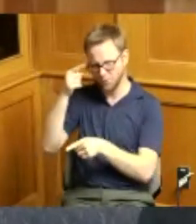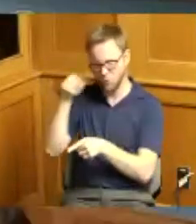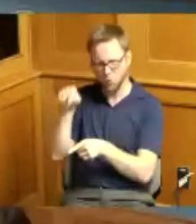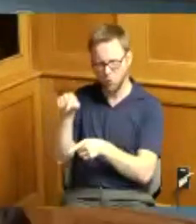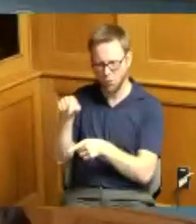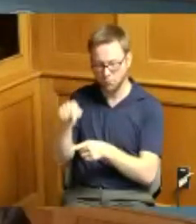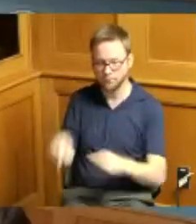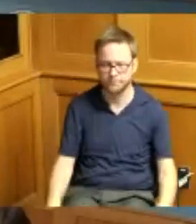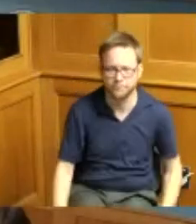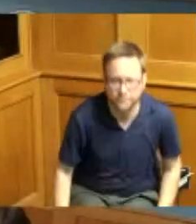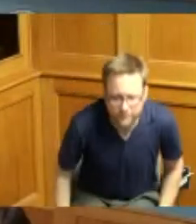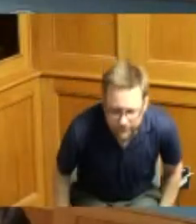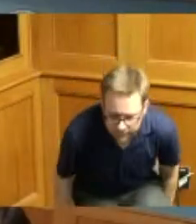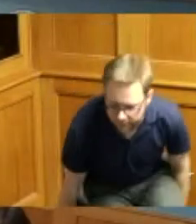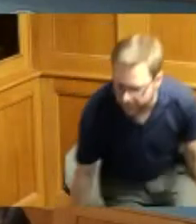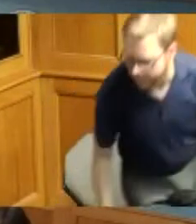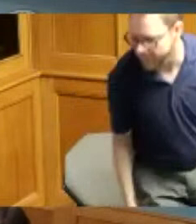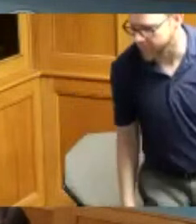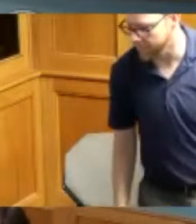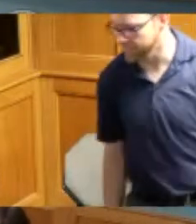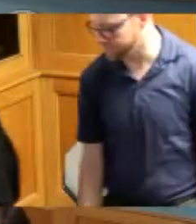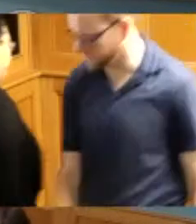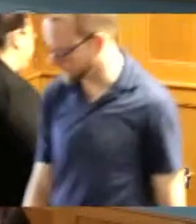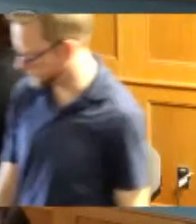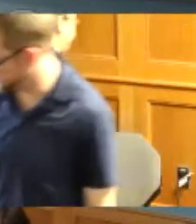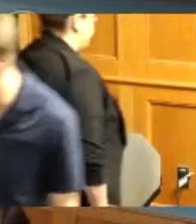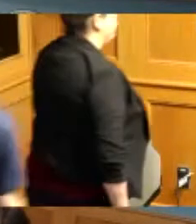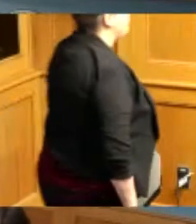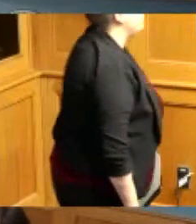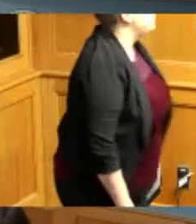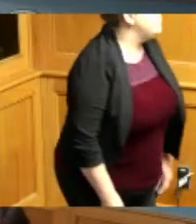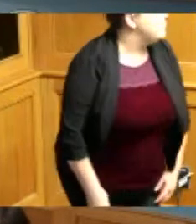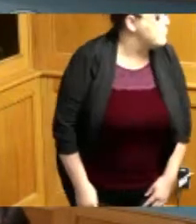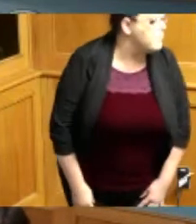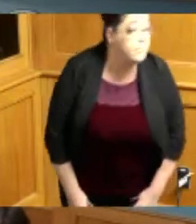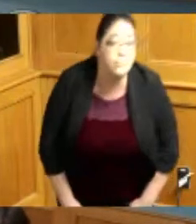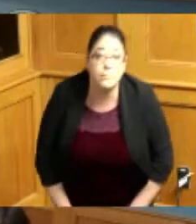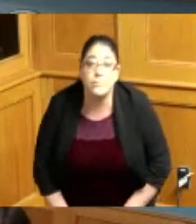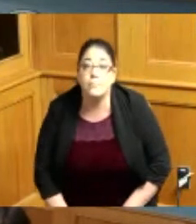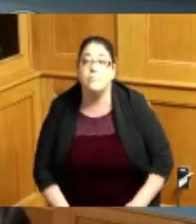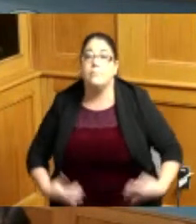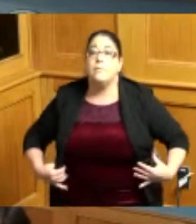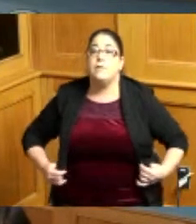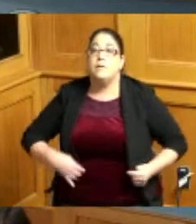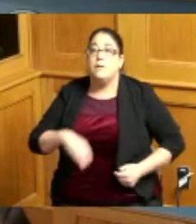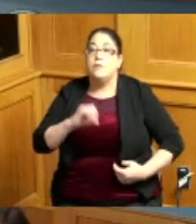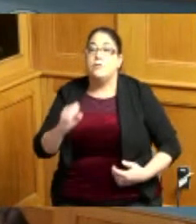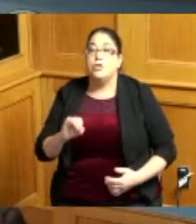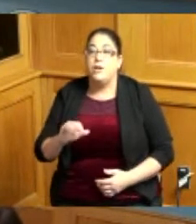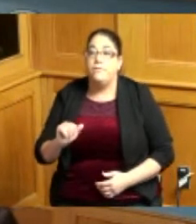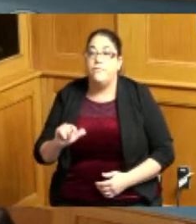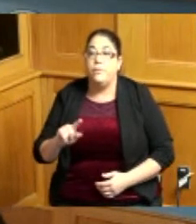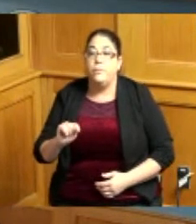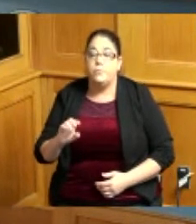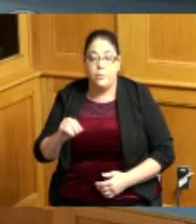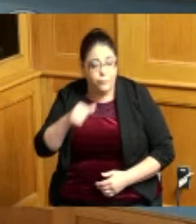thank you Commissioner that is as the Board will recall we had the ability to apply for